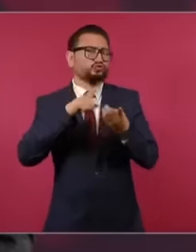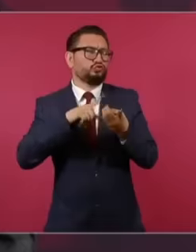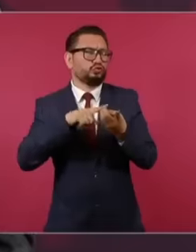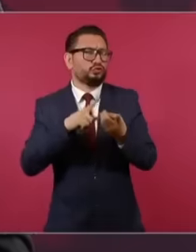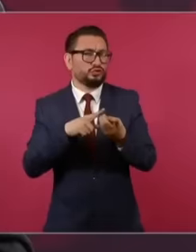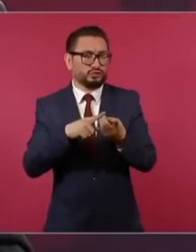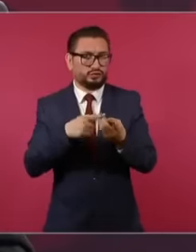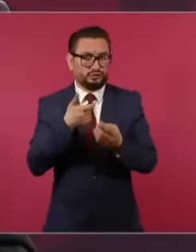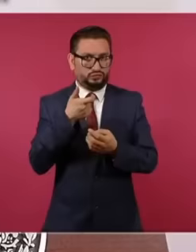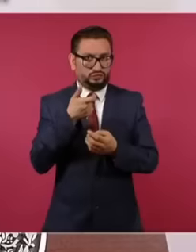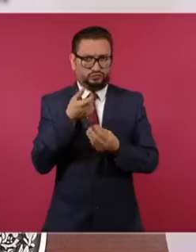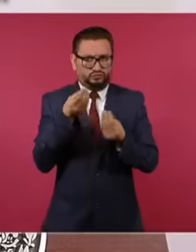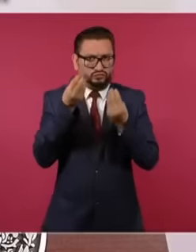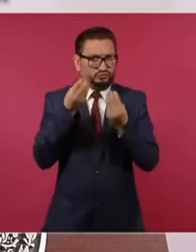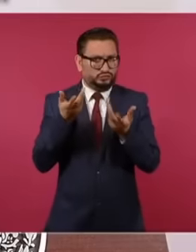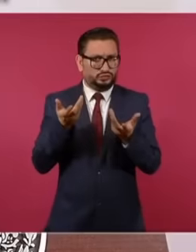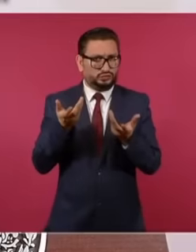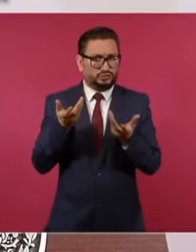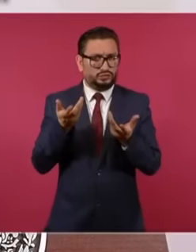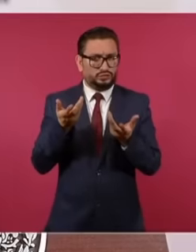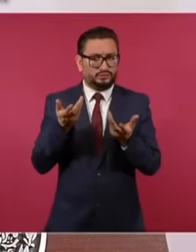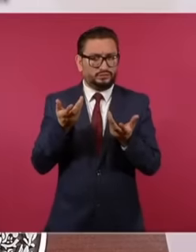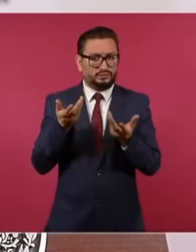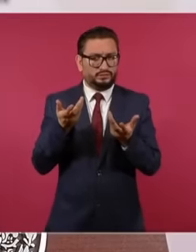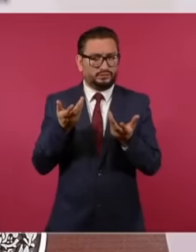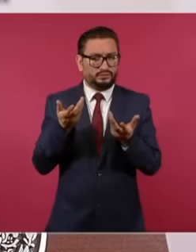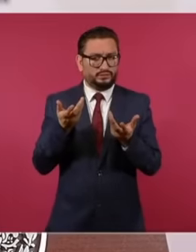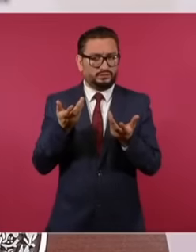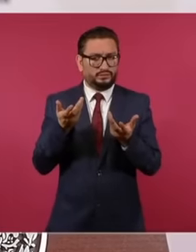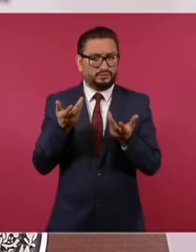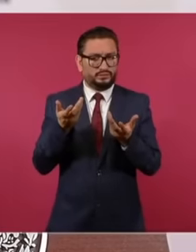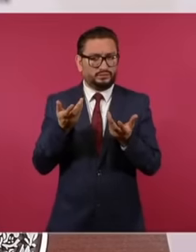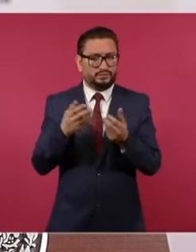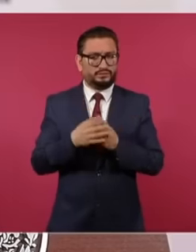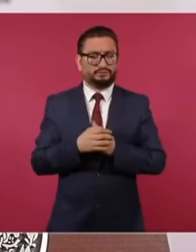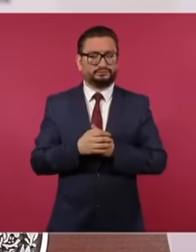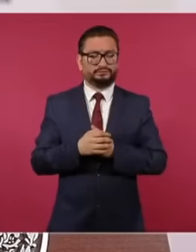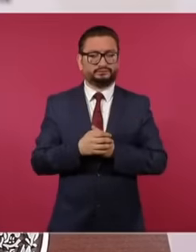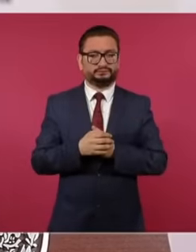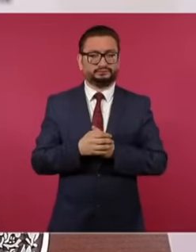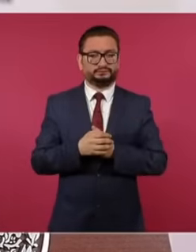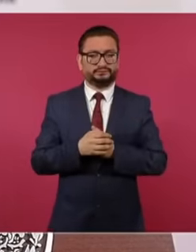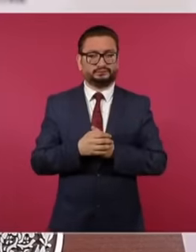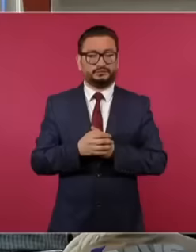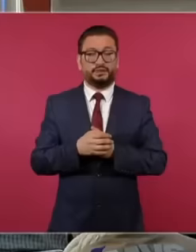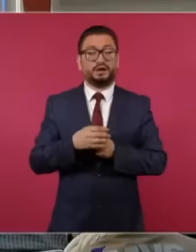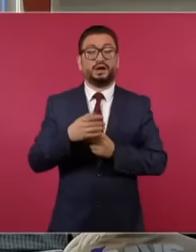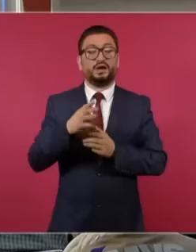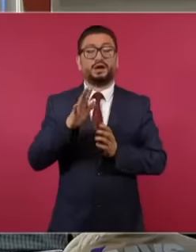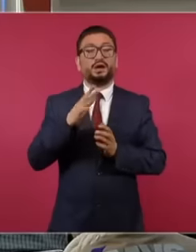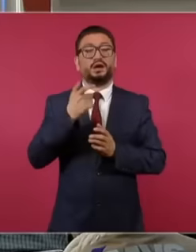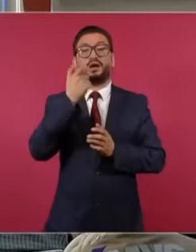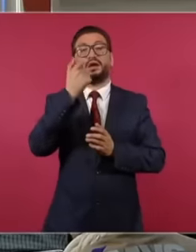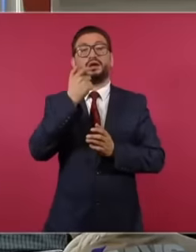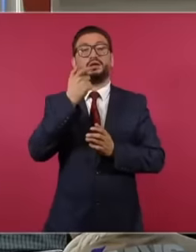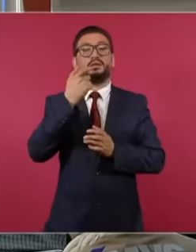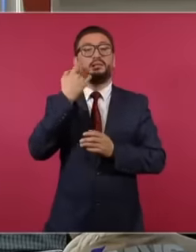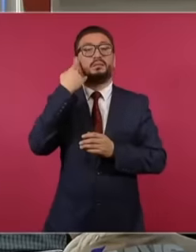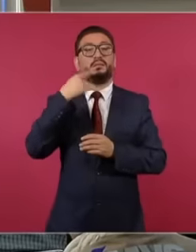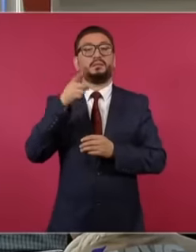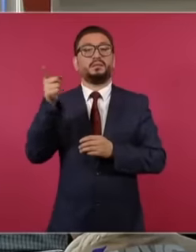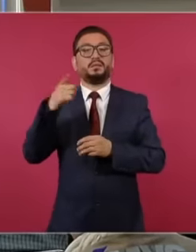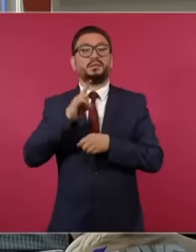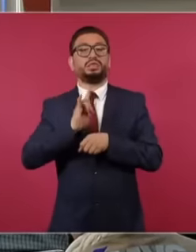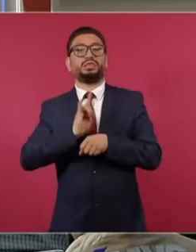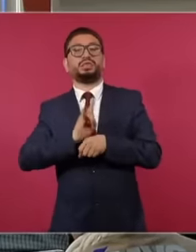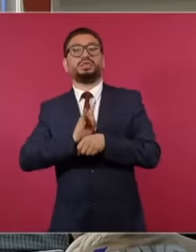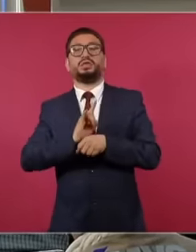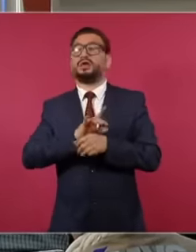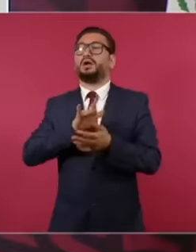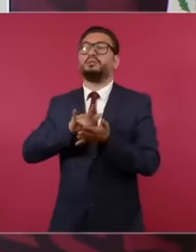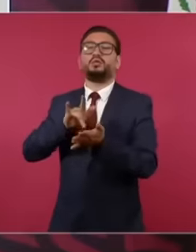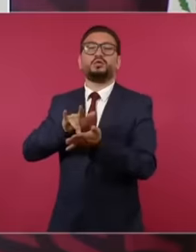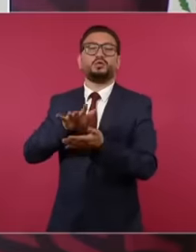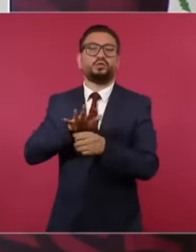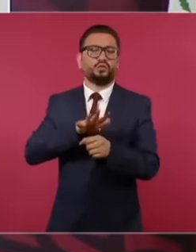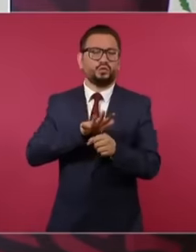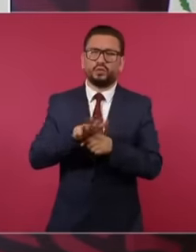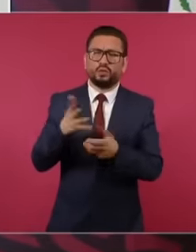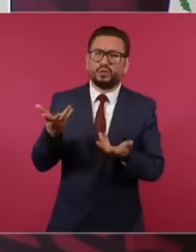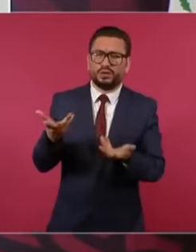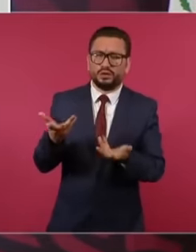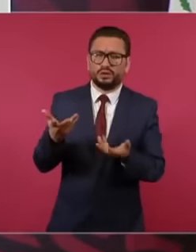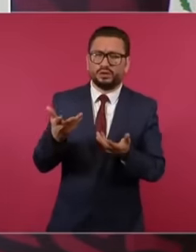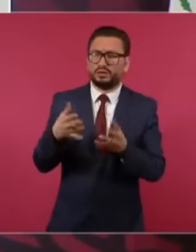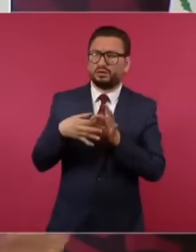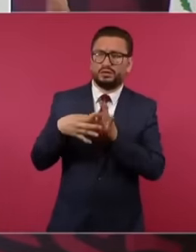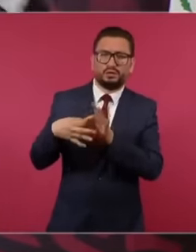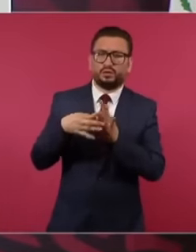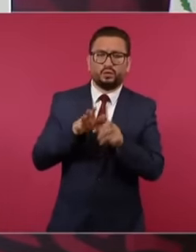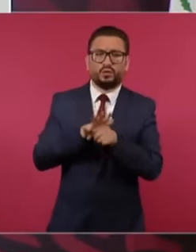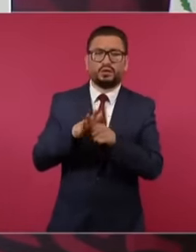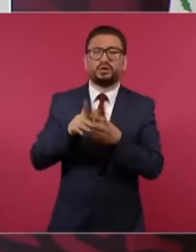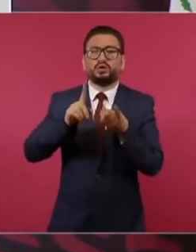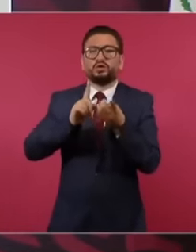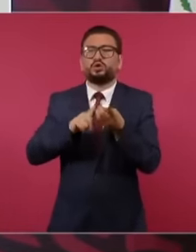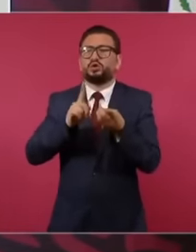much, it is to simulate what cooperation But where does the largest amount